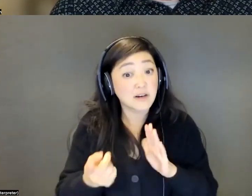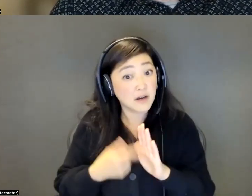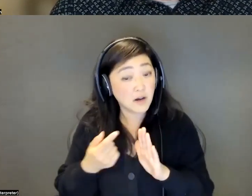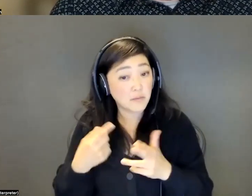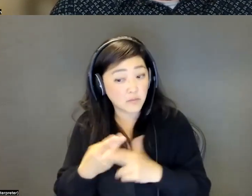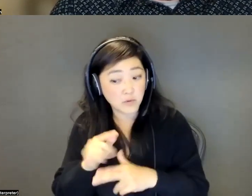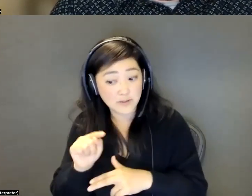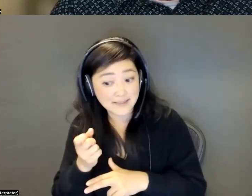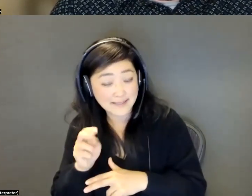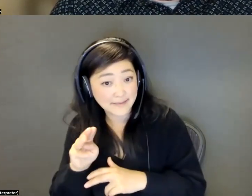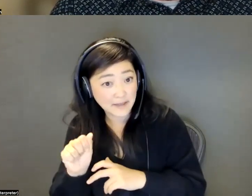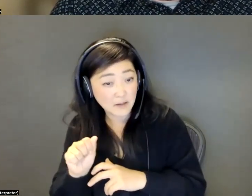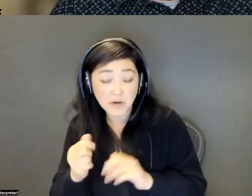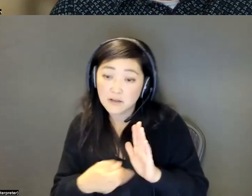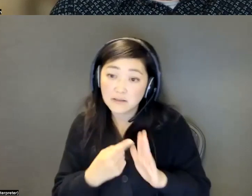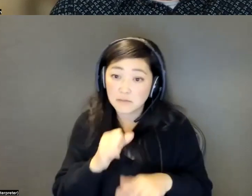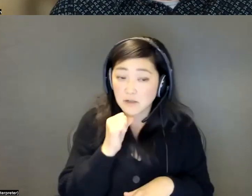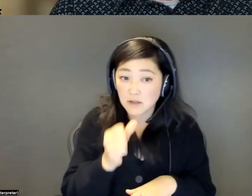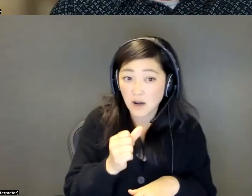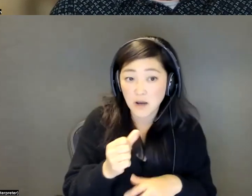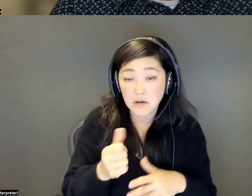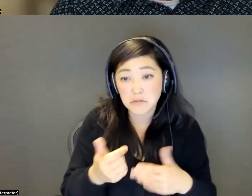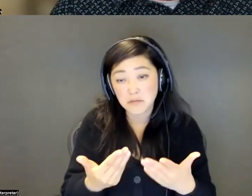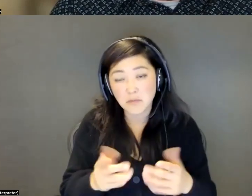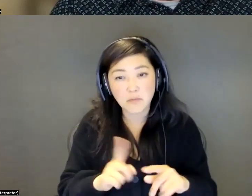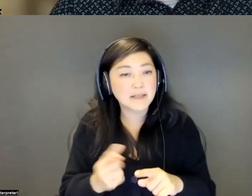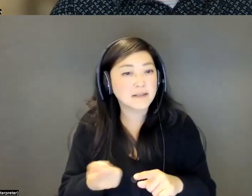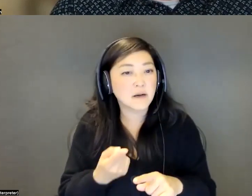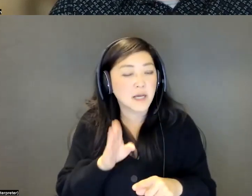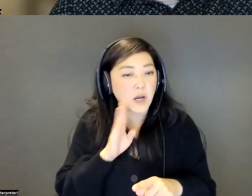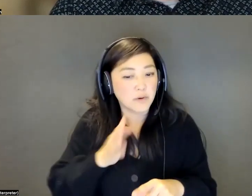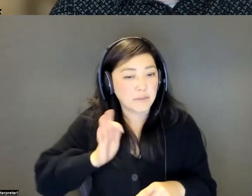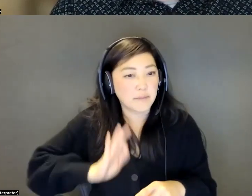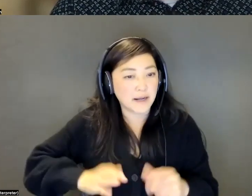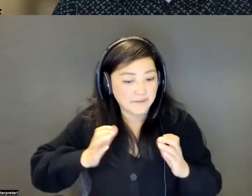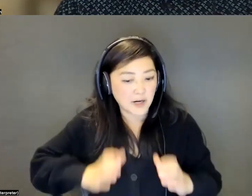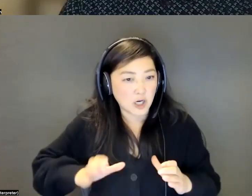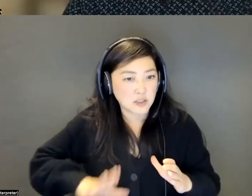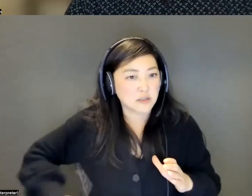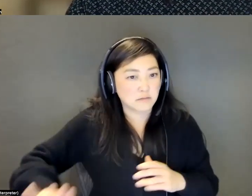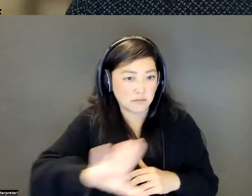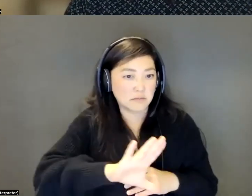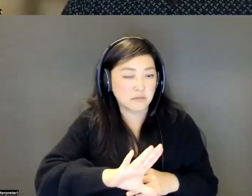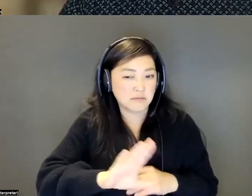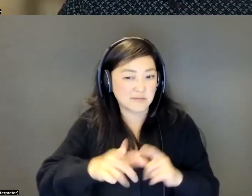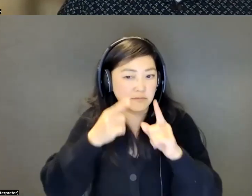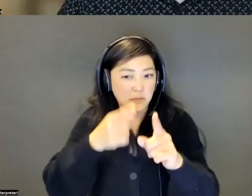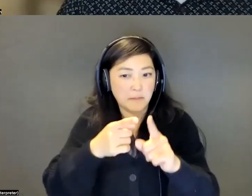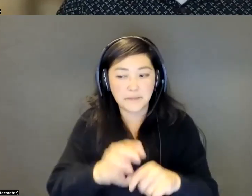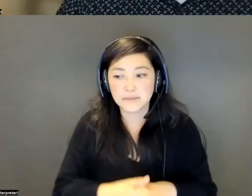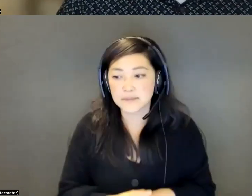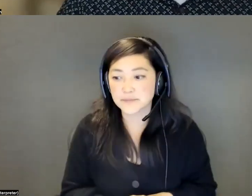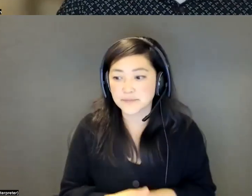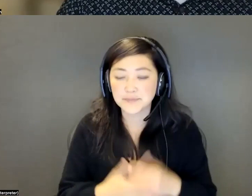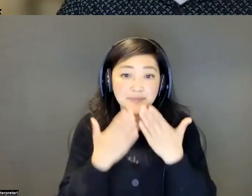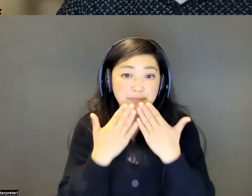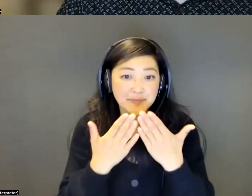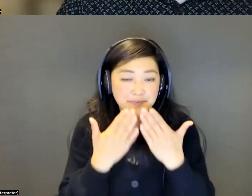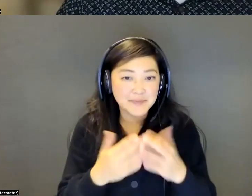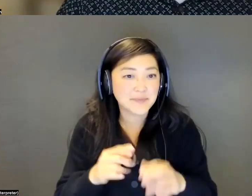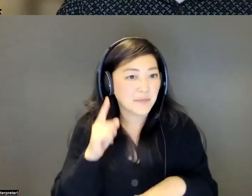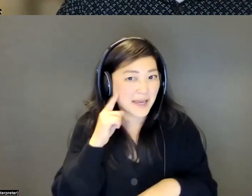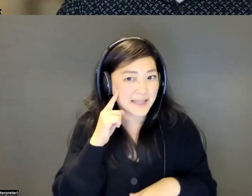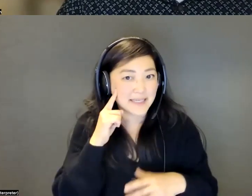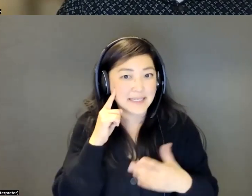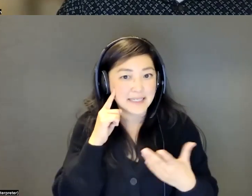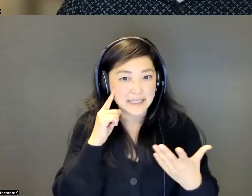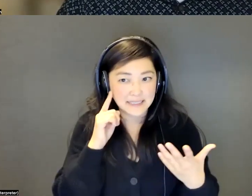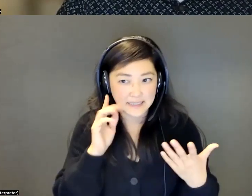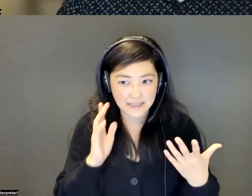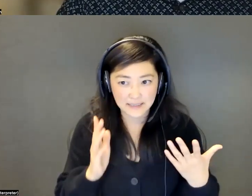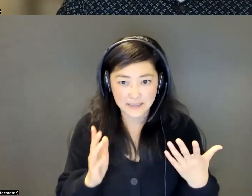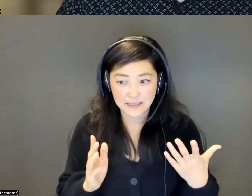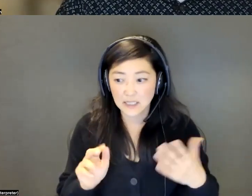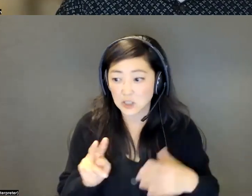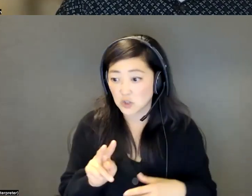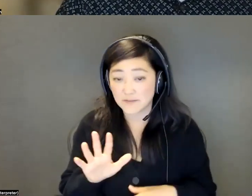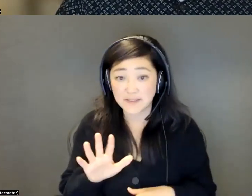think will be useful categories for our customers. Tim: Thank you. I think it's 2:58. I think we have